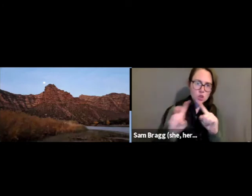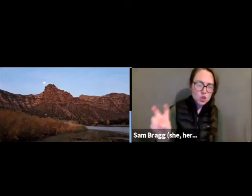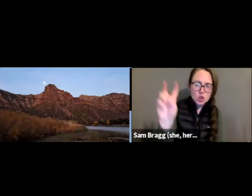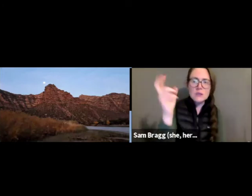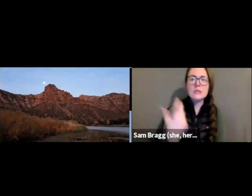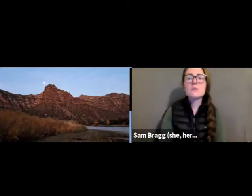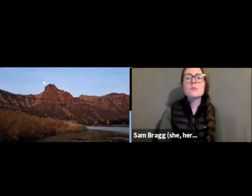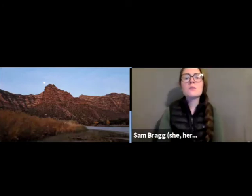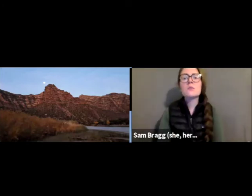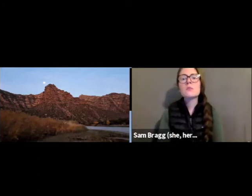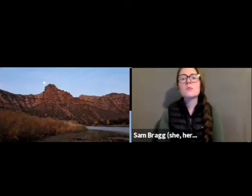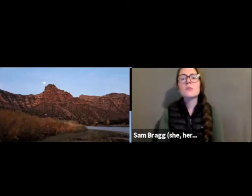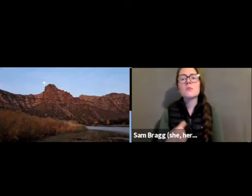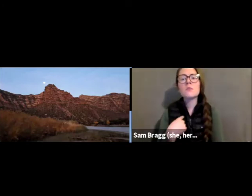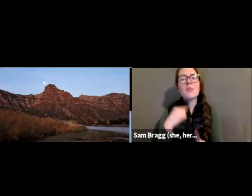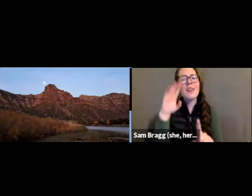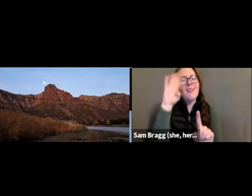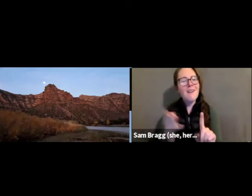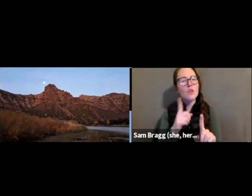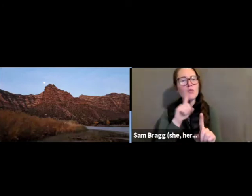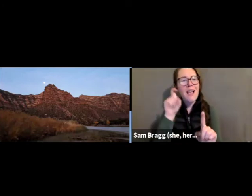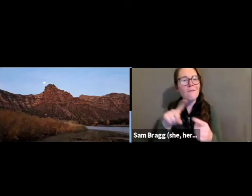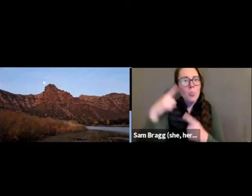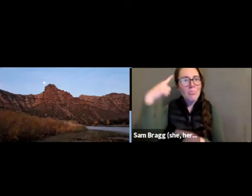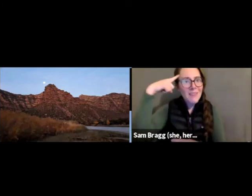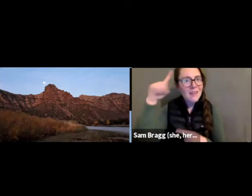to be deaf in the outdoors and i know that everyone has their own personal journeys